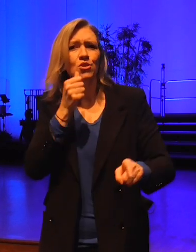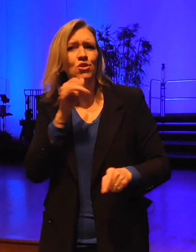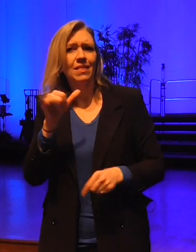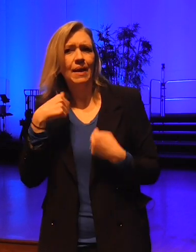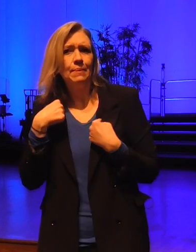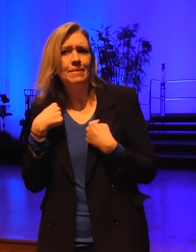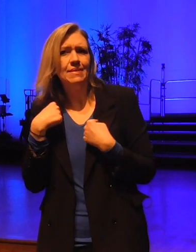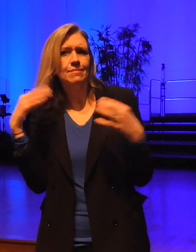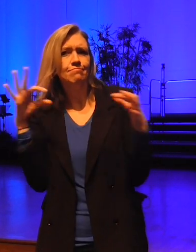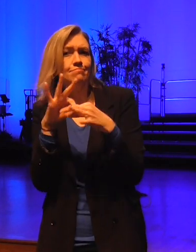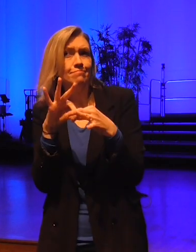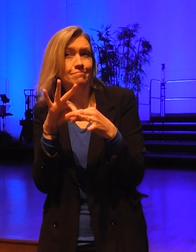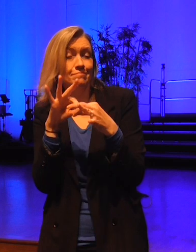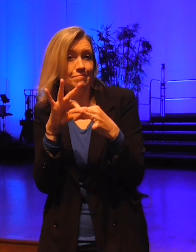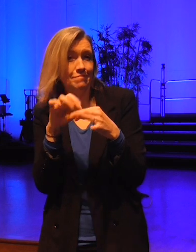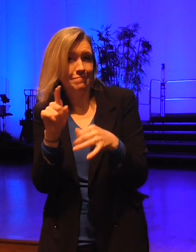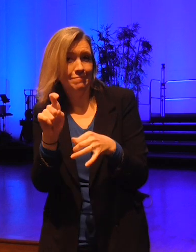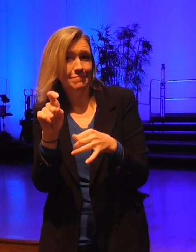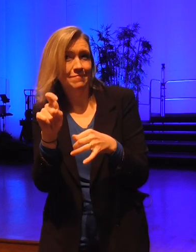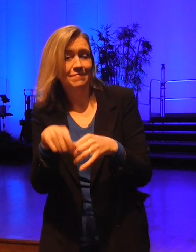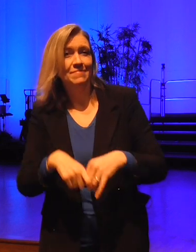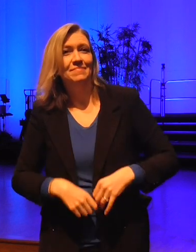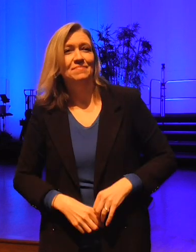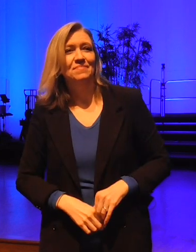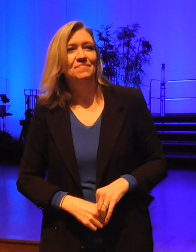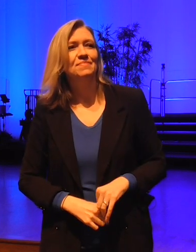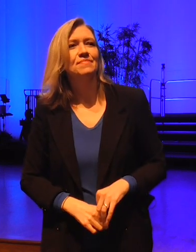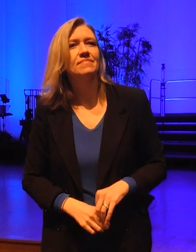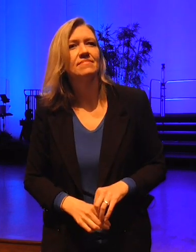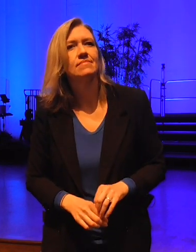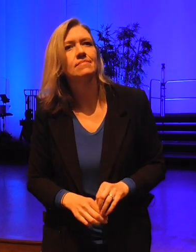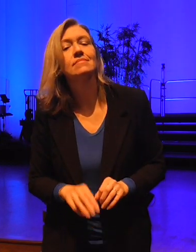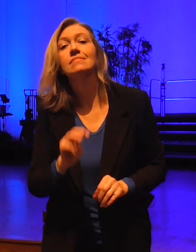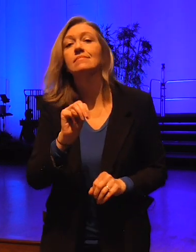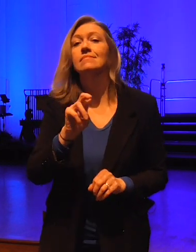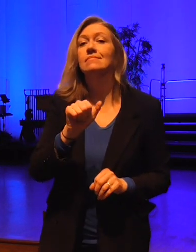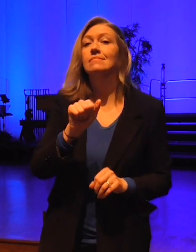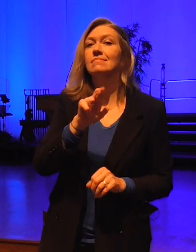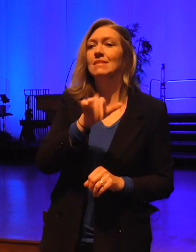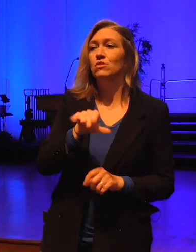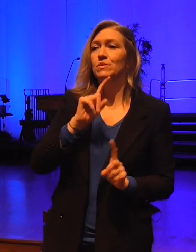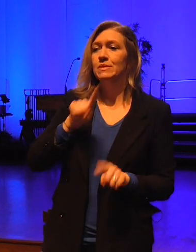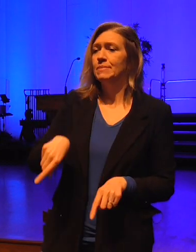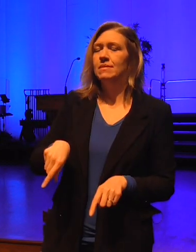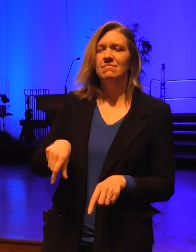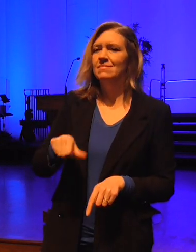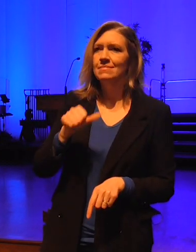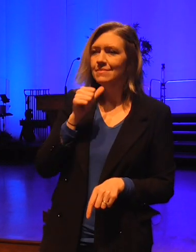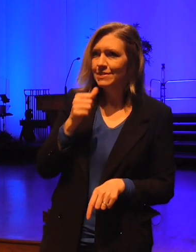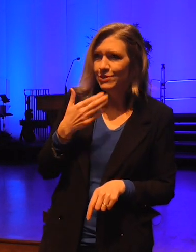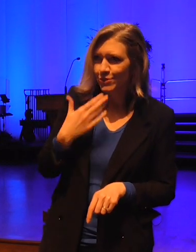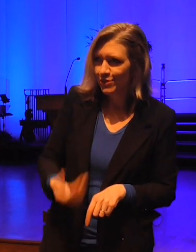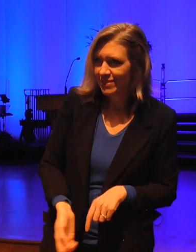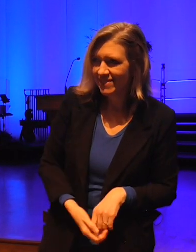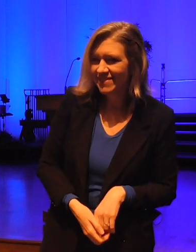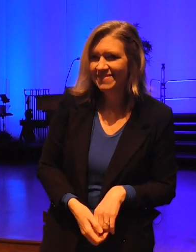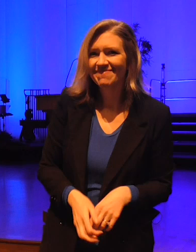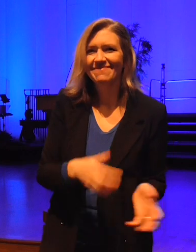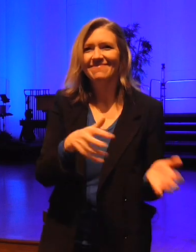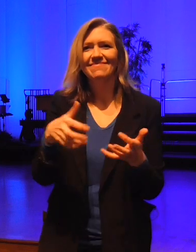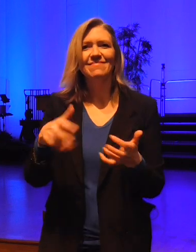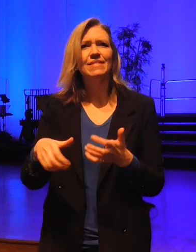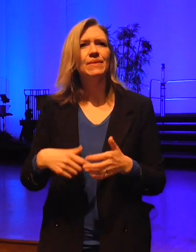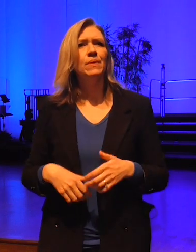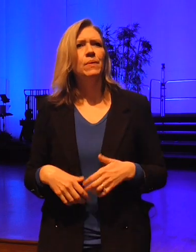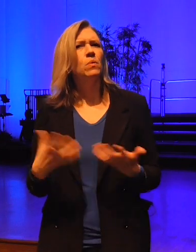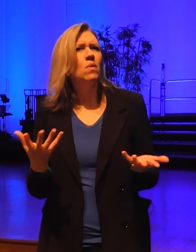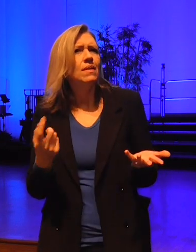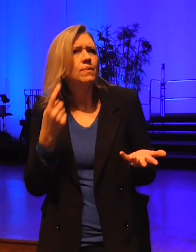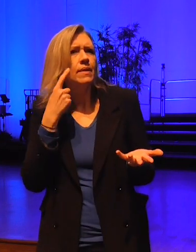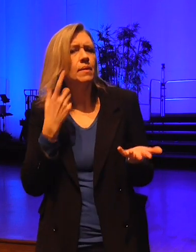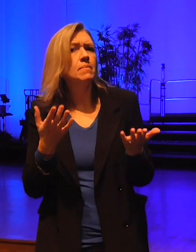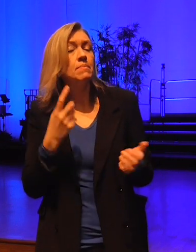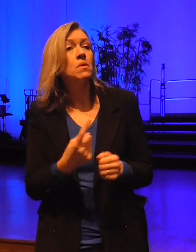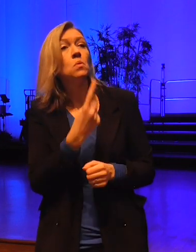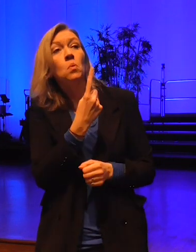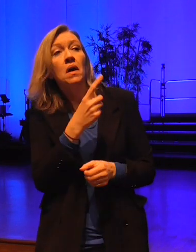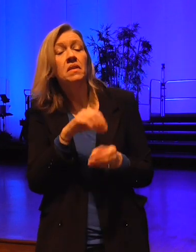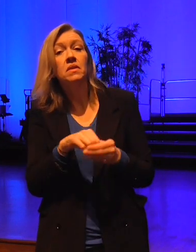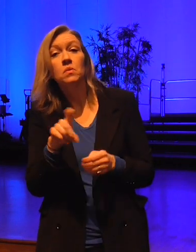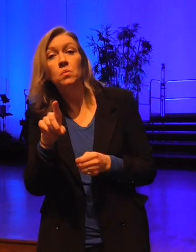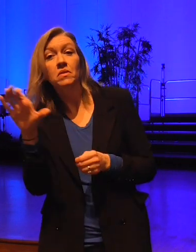together and she responds uh not good what do you say maybe one in a hundred she thinks about it for